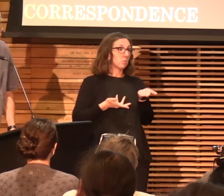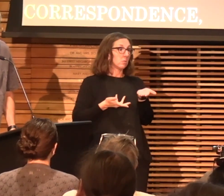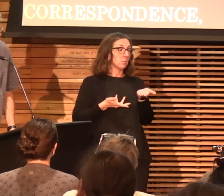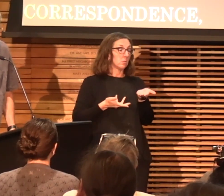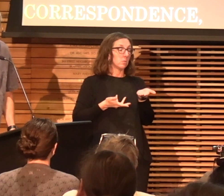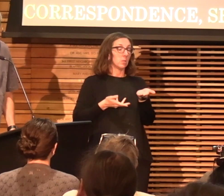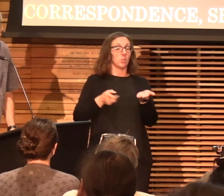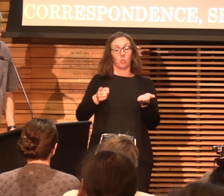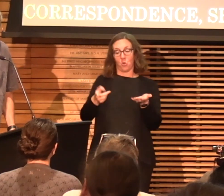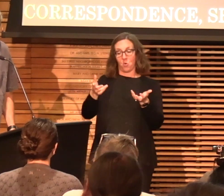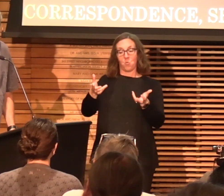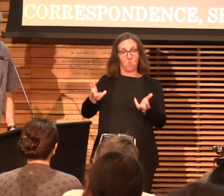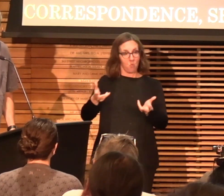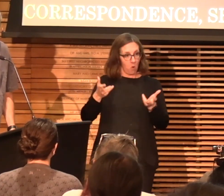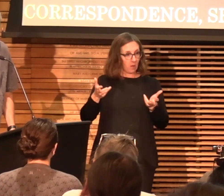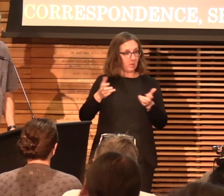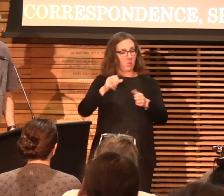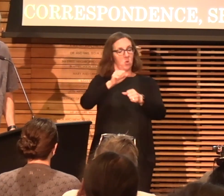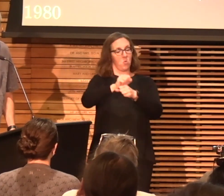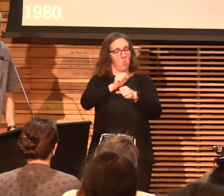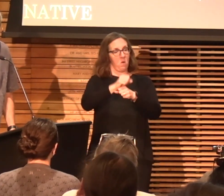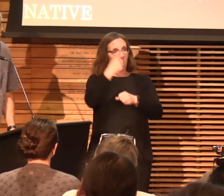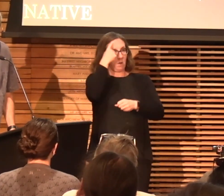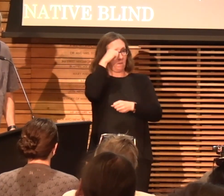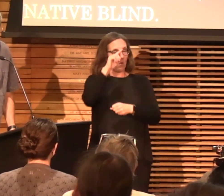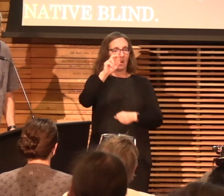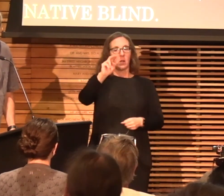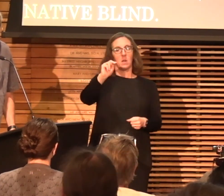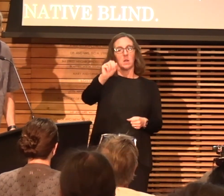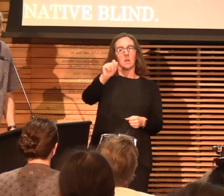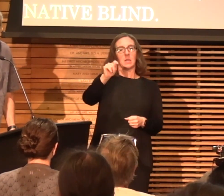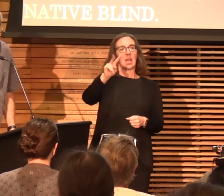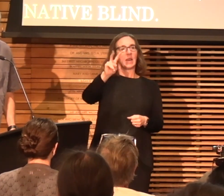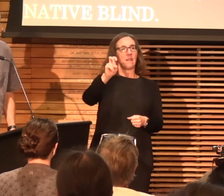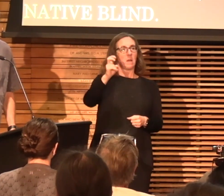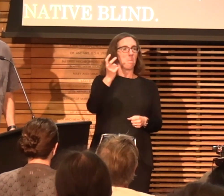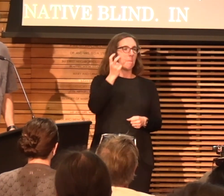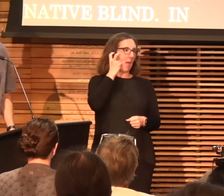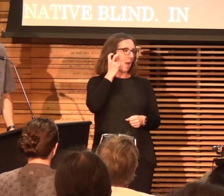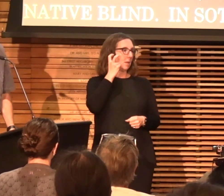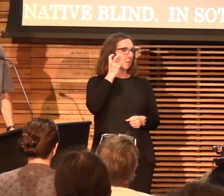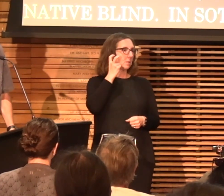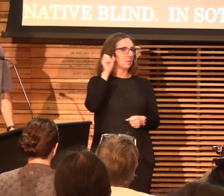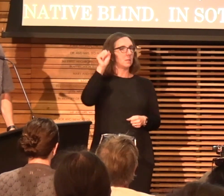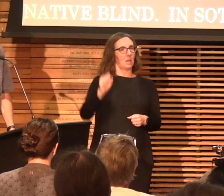she wants to work for the native blind in South Africa, this's the term she uses